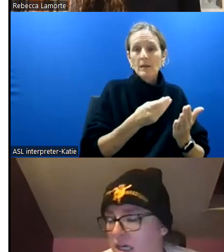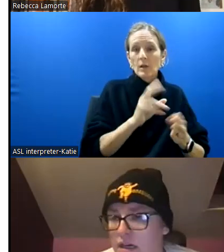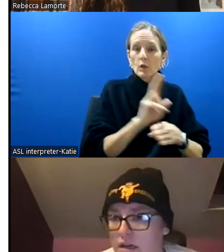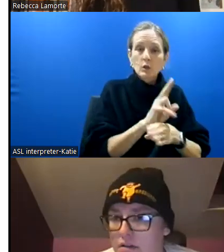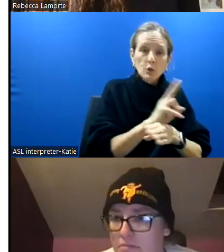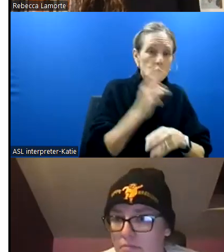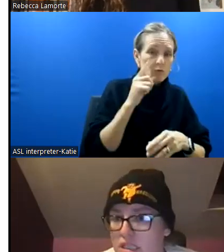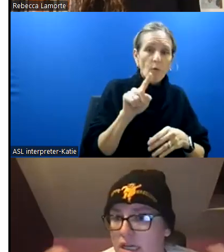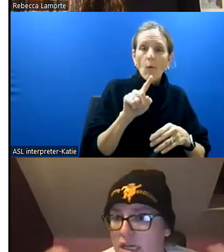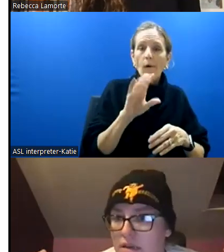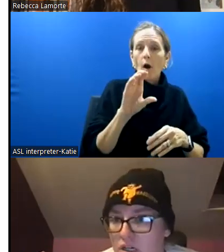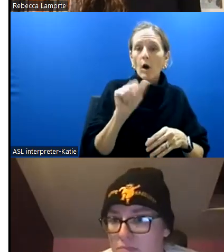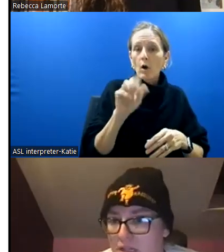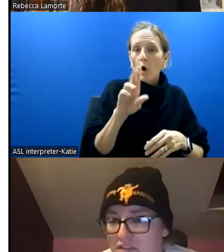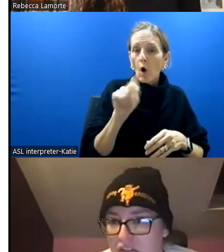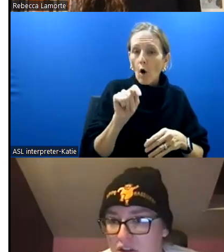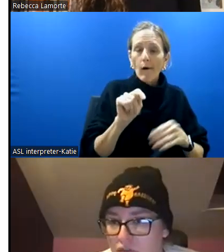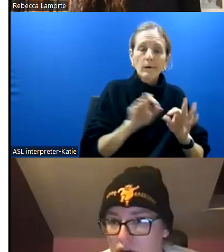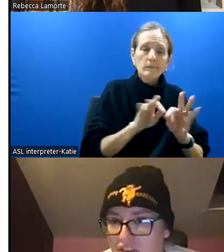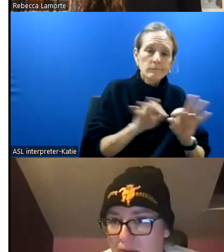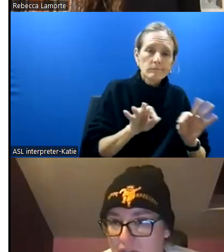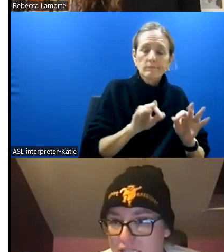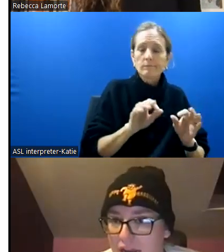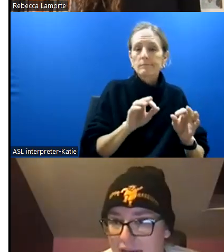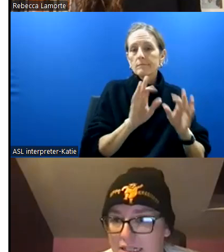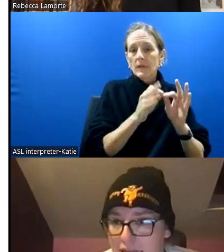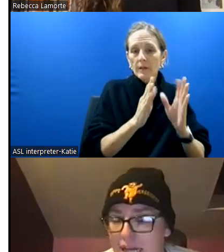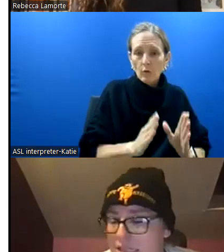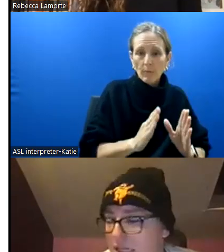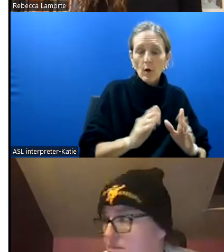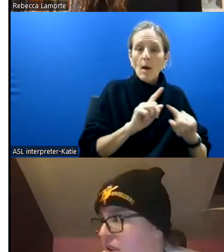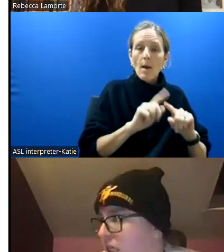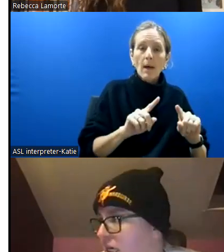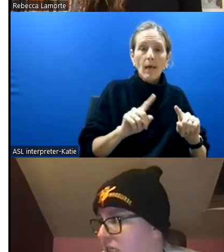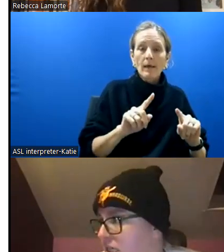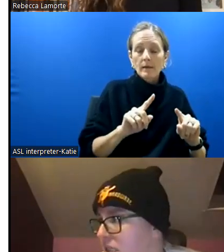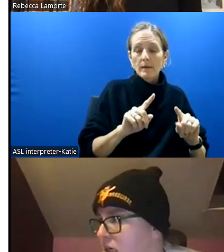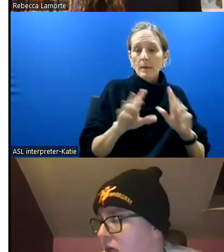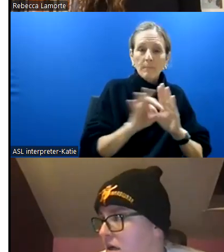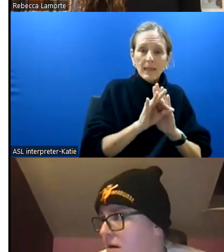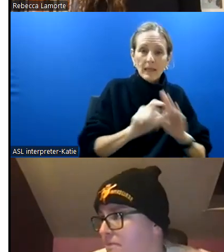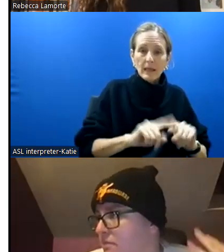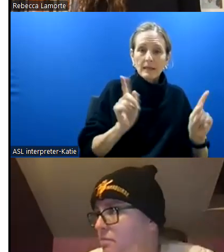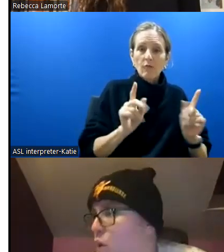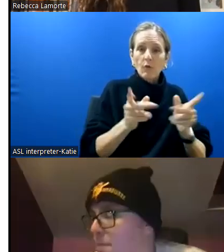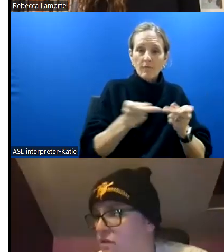picking a slightly more expensive venue for an event because it has ADA accessibility is more powerful